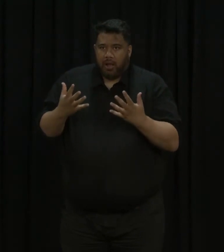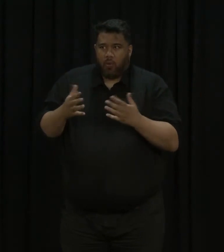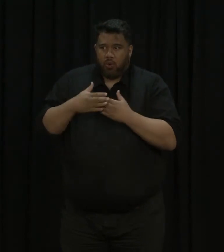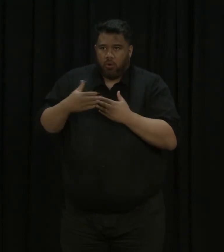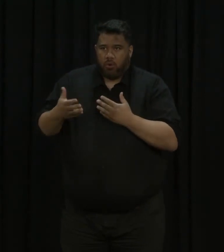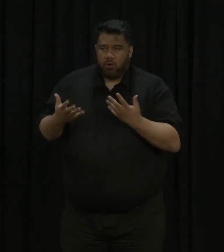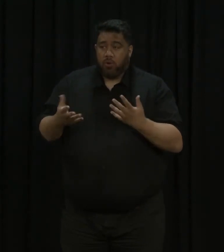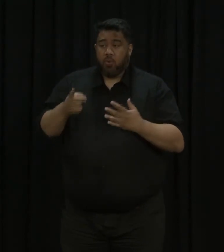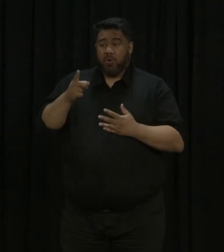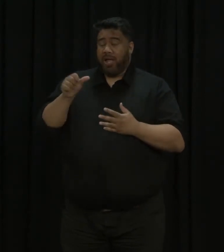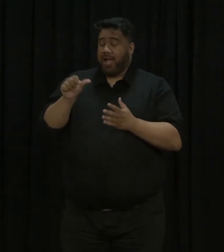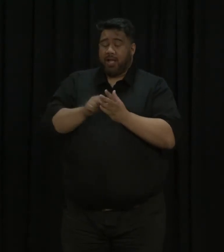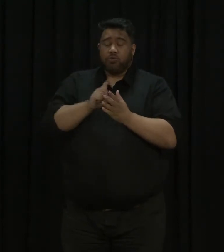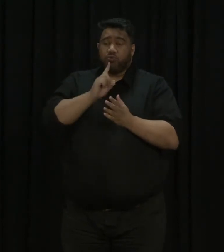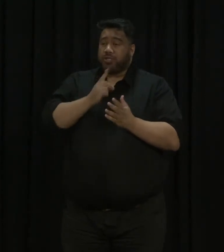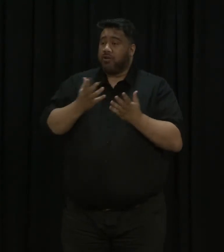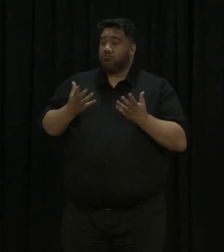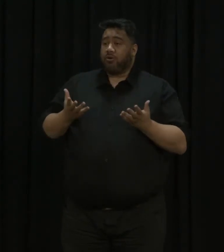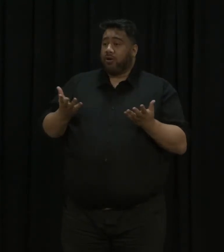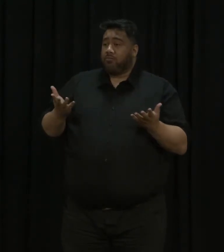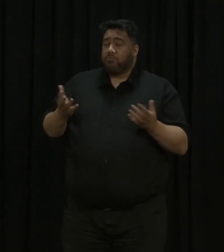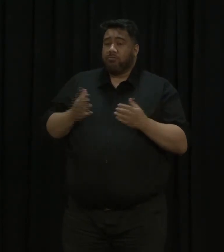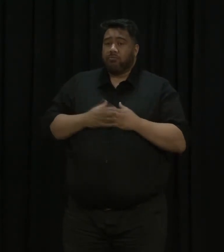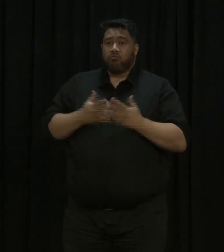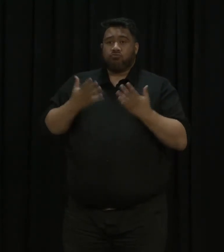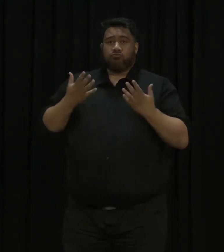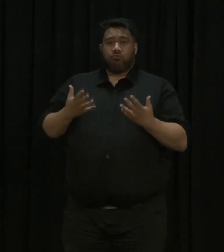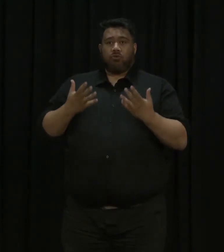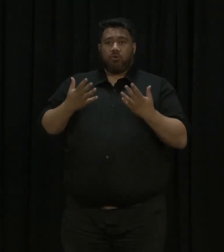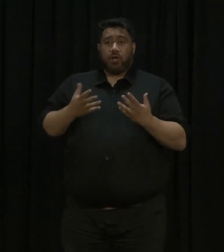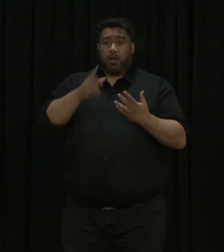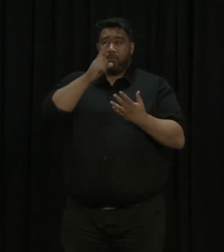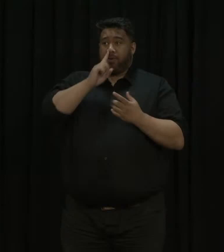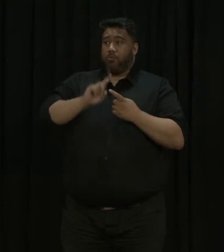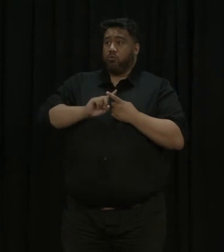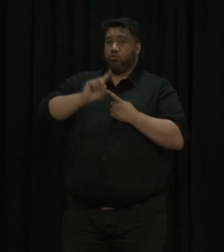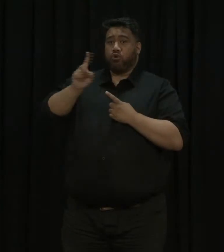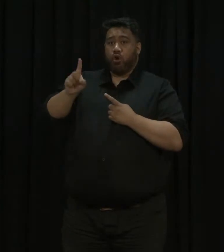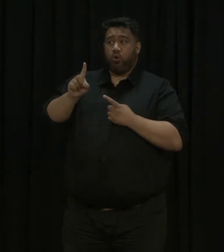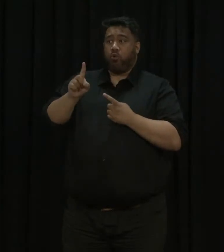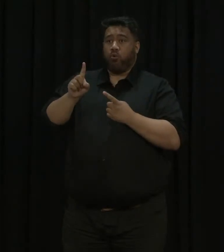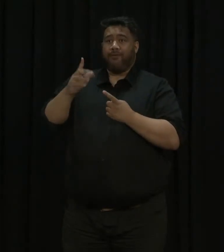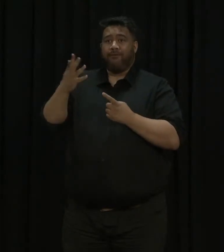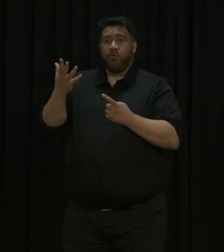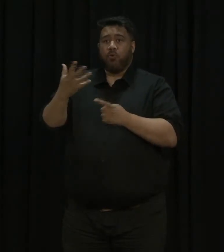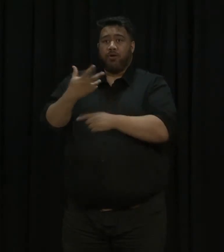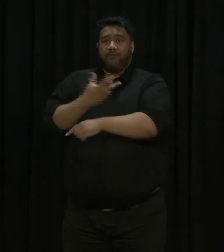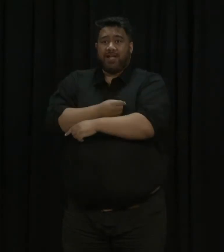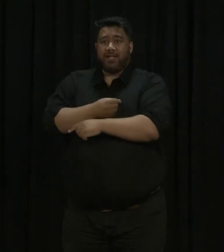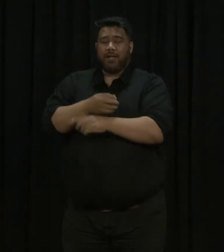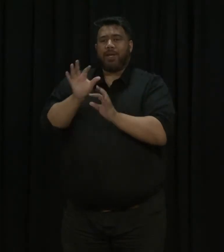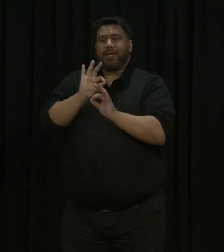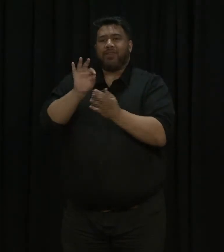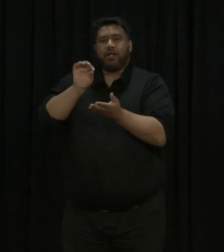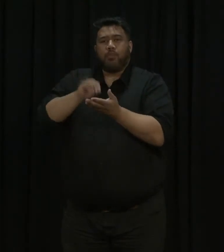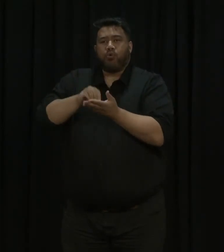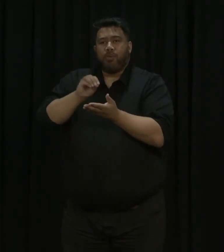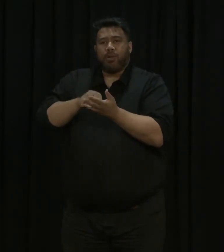near anywhere else? What is the plan? >> It's notoriously